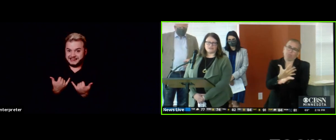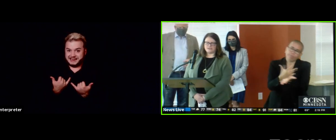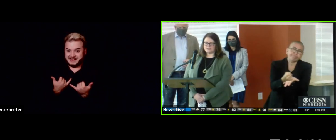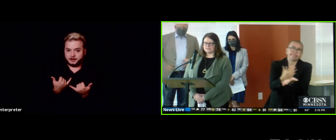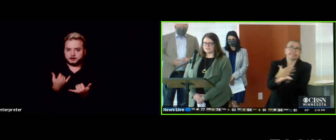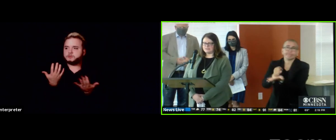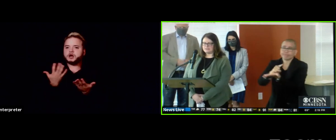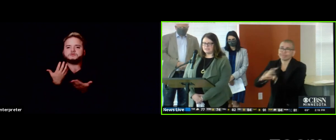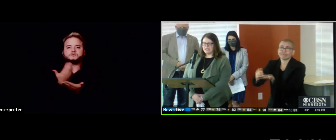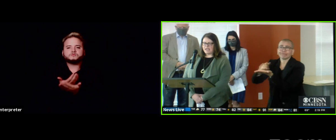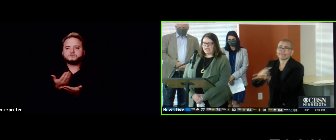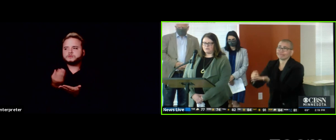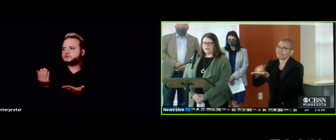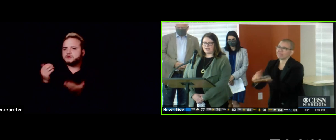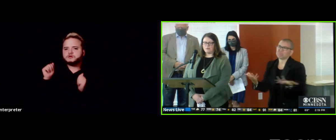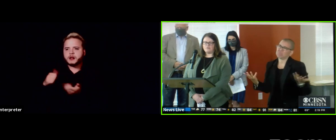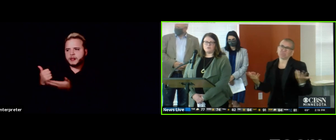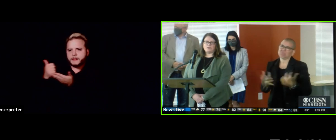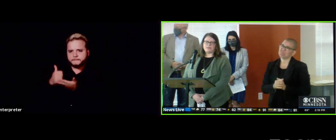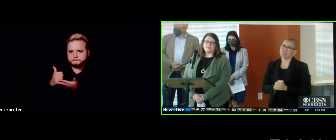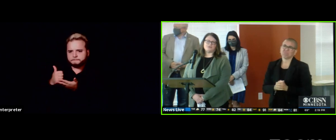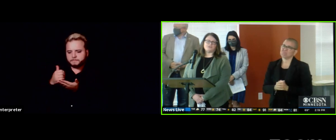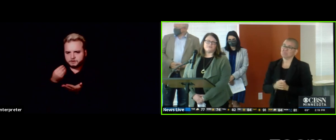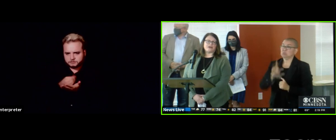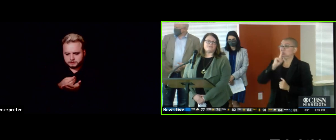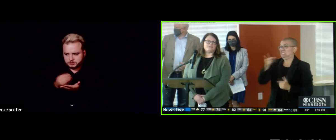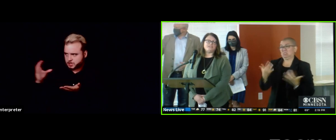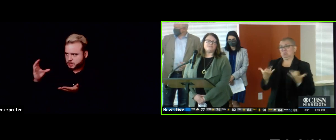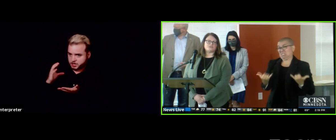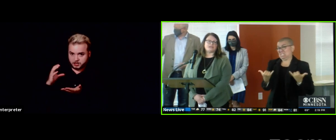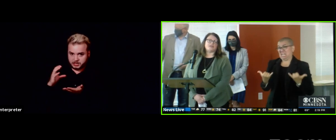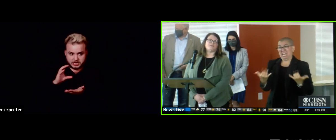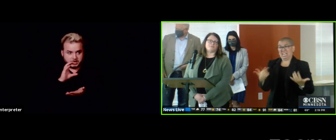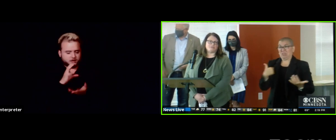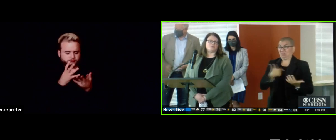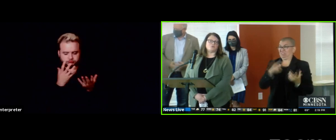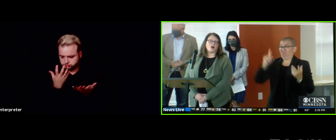the assistance and right now we've only been able to serve about 15% of people who call